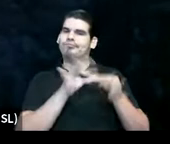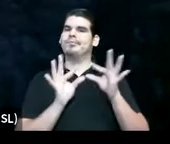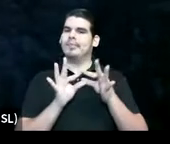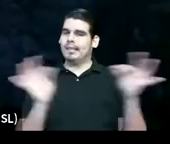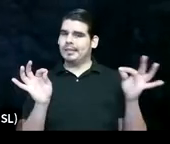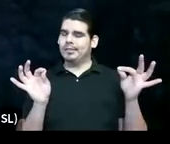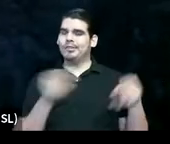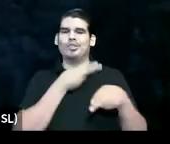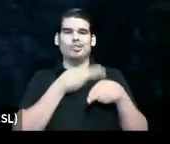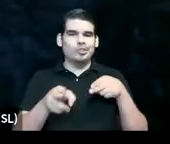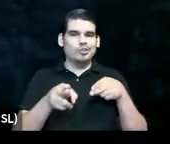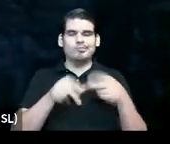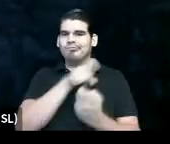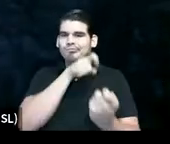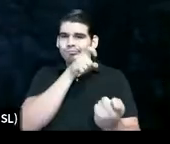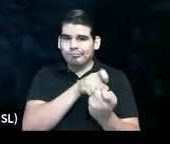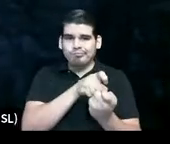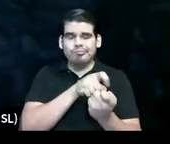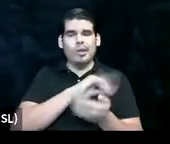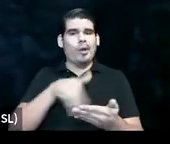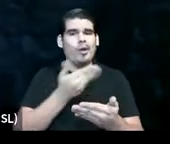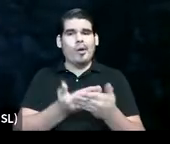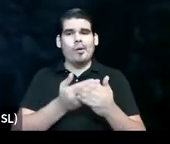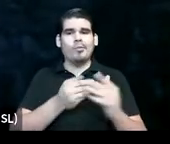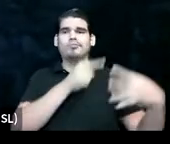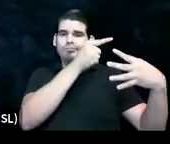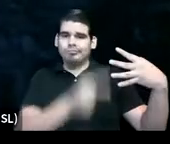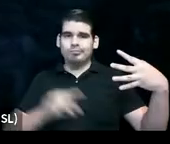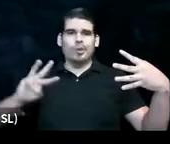Are you ready for the next slide. Katelyn? RAD Region I Bourne: Yes, I am.